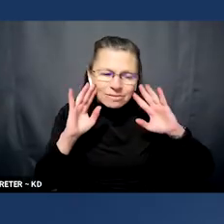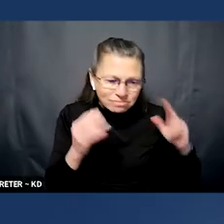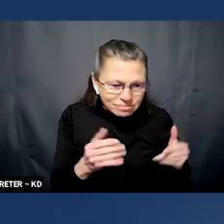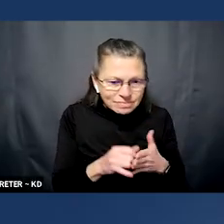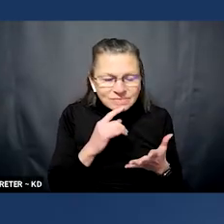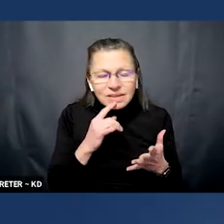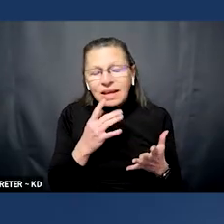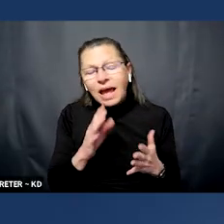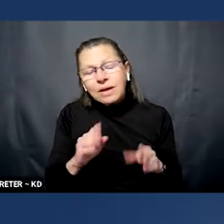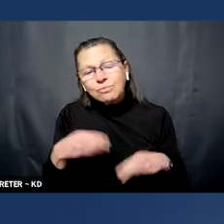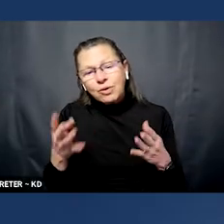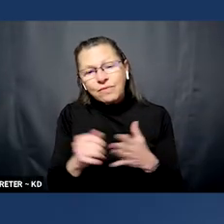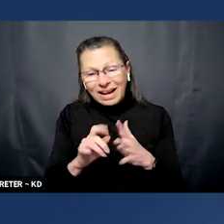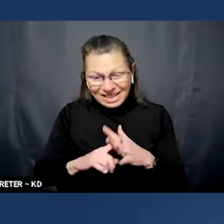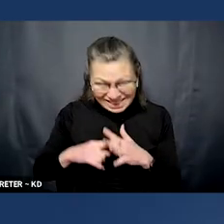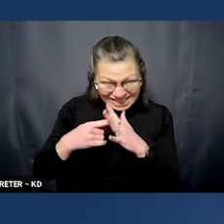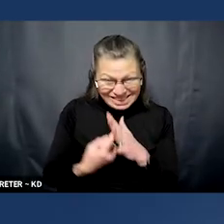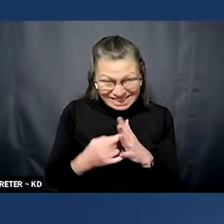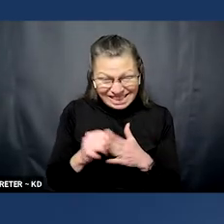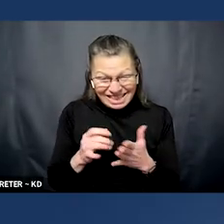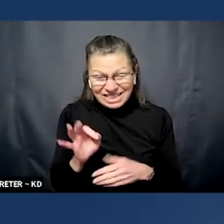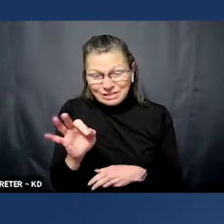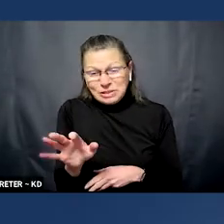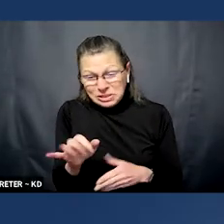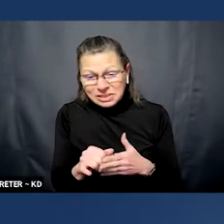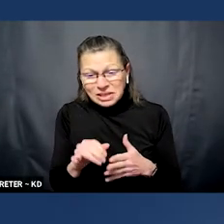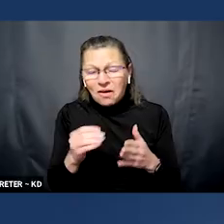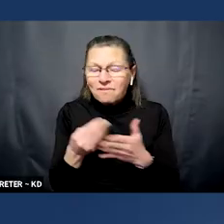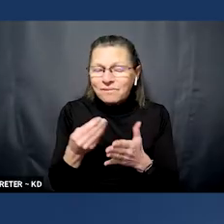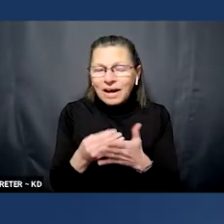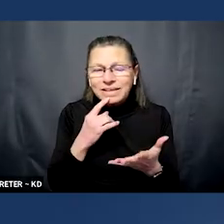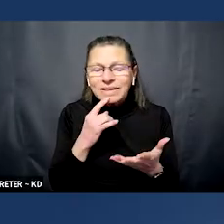that influences future funding priorities by larger funding entities, which increases our